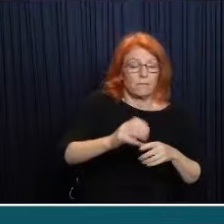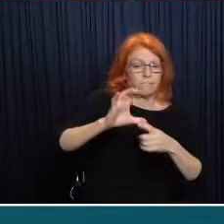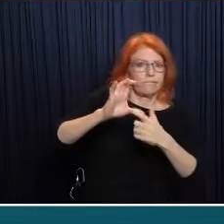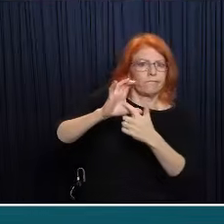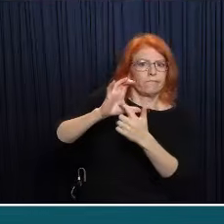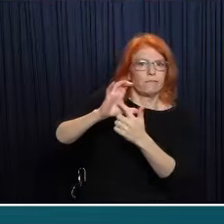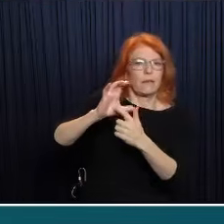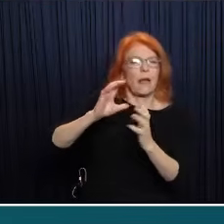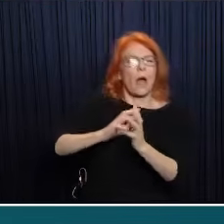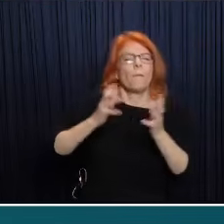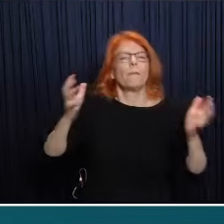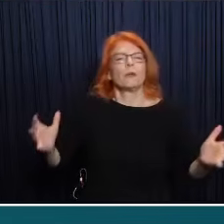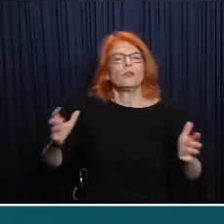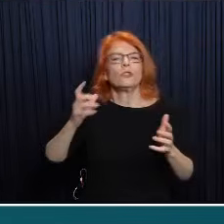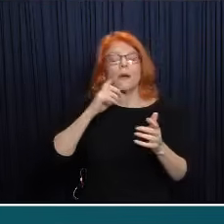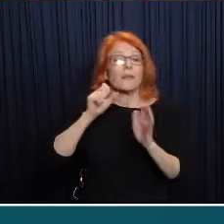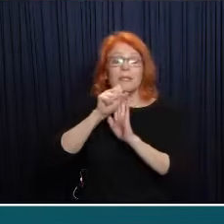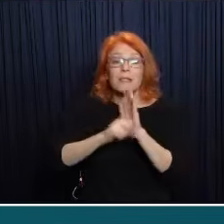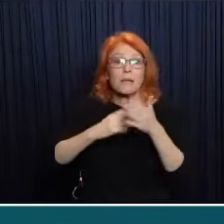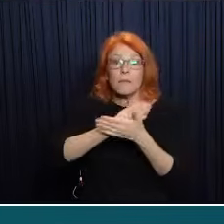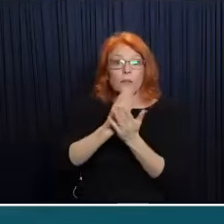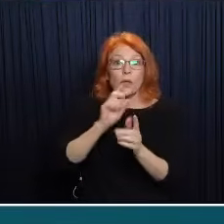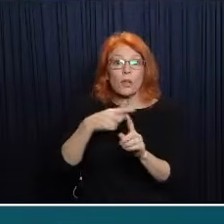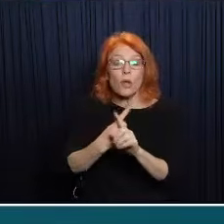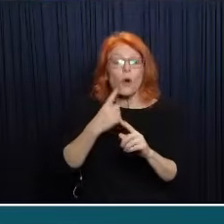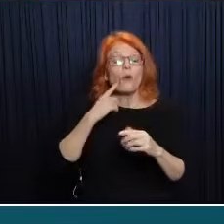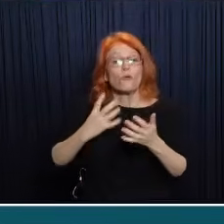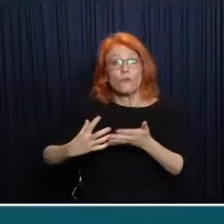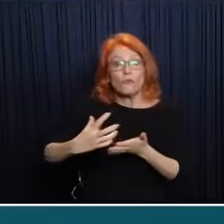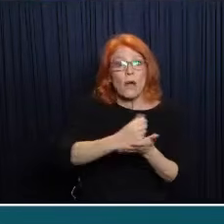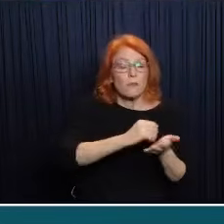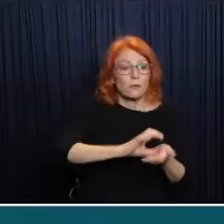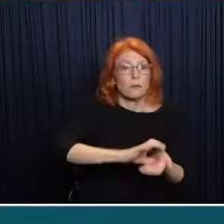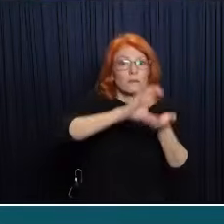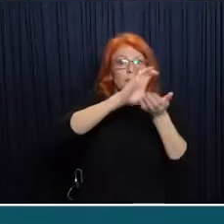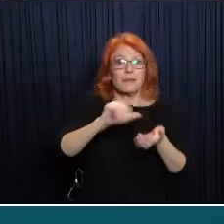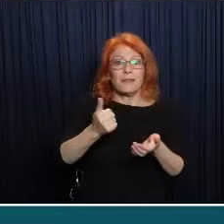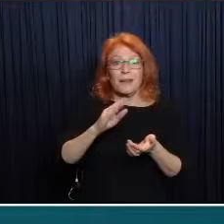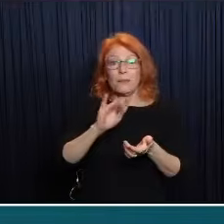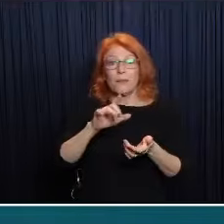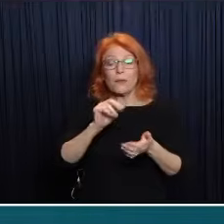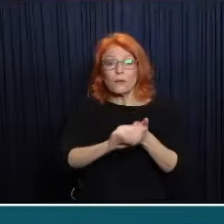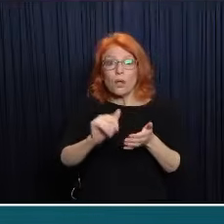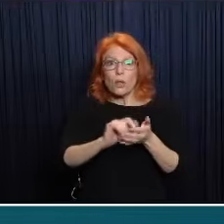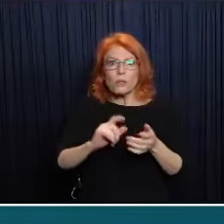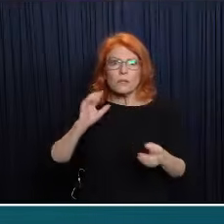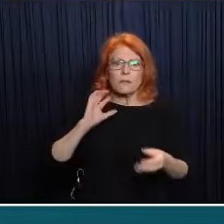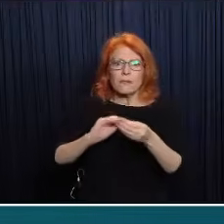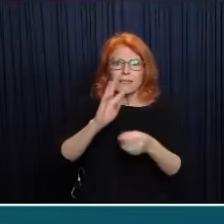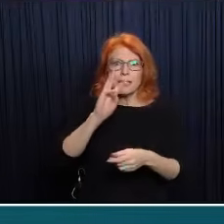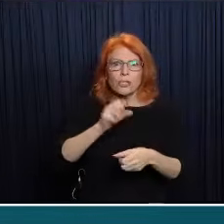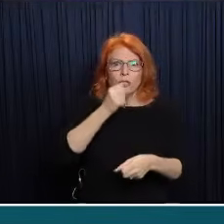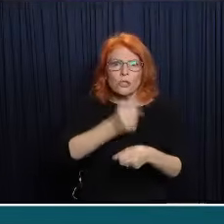STATE. IF YOU LOOK AT WHAT WE ARE SPENDING ON OUR STATE BUDGET